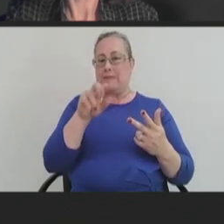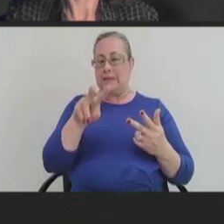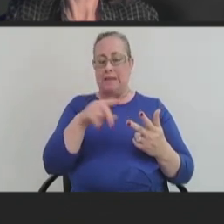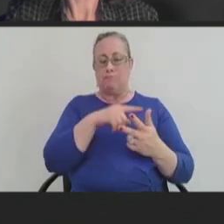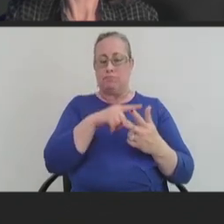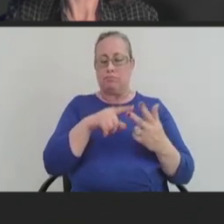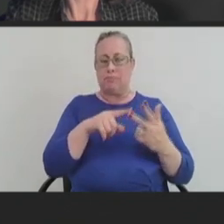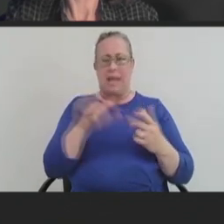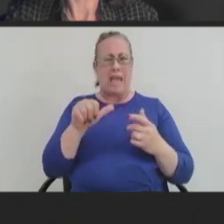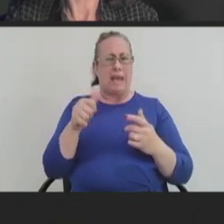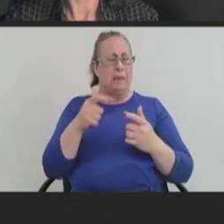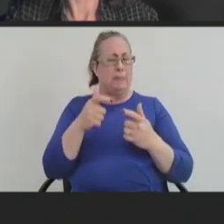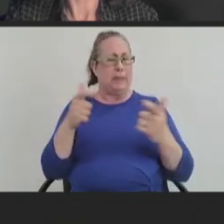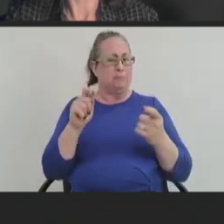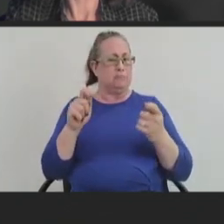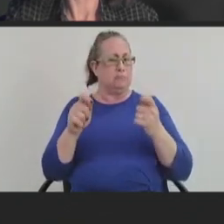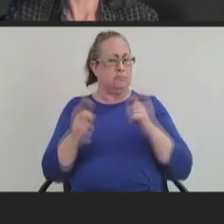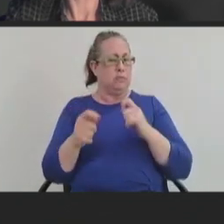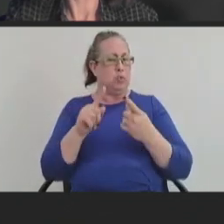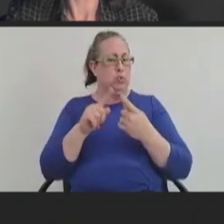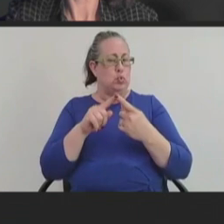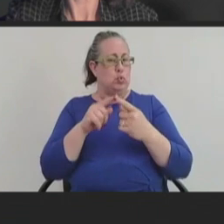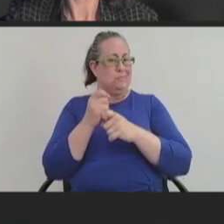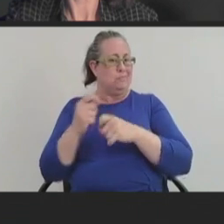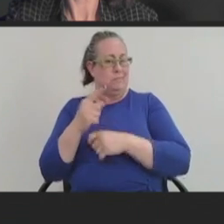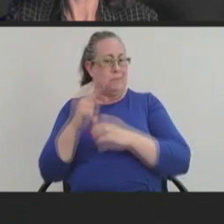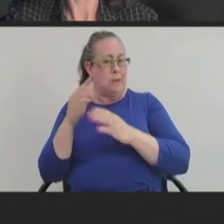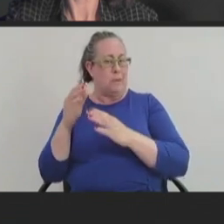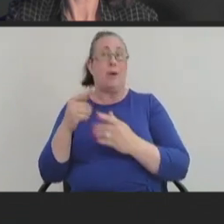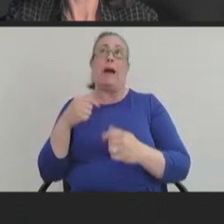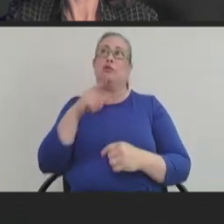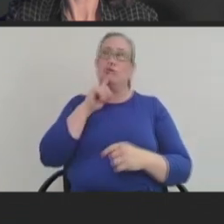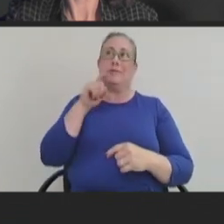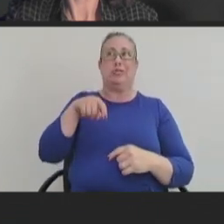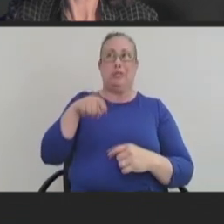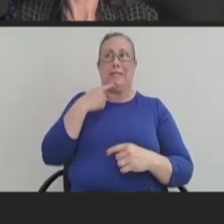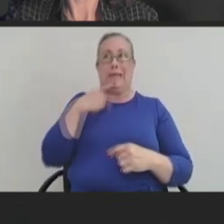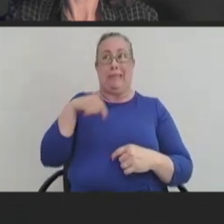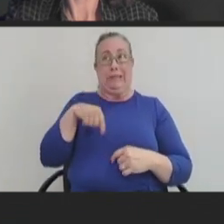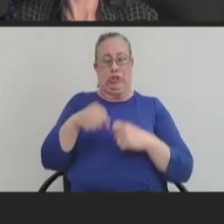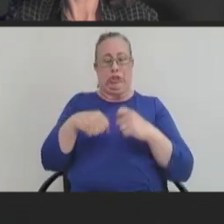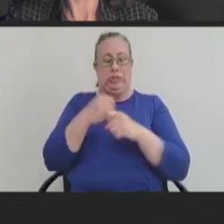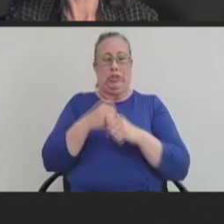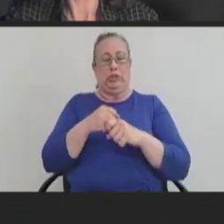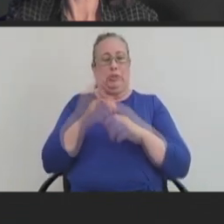reporting systems as we go into next year or this year, I should say?